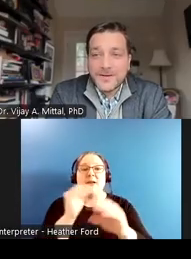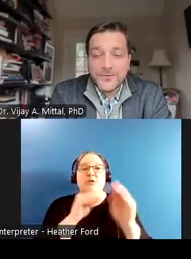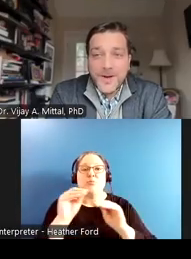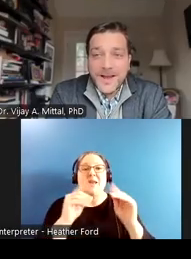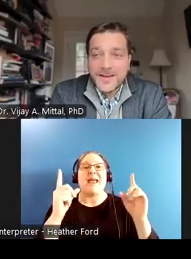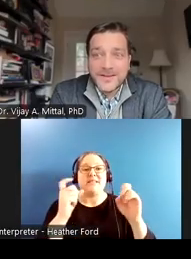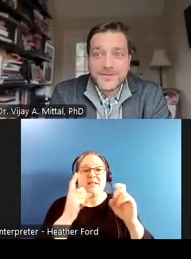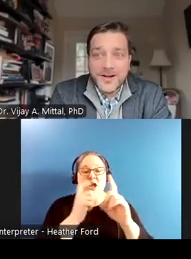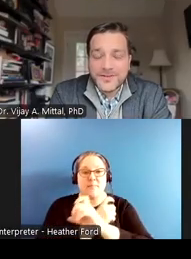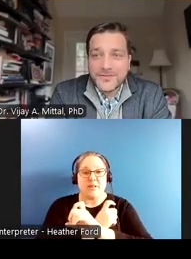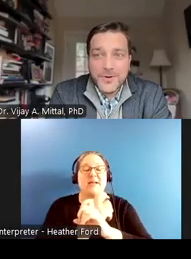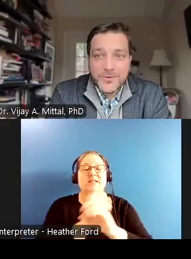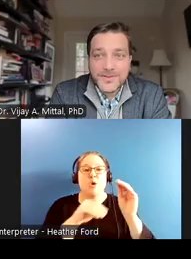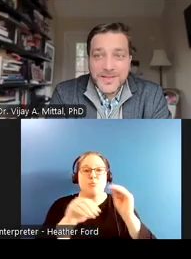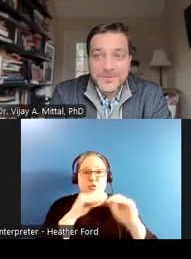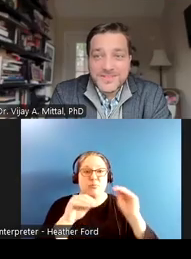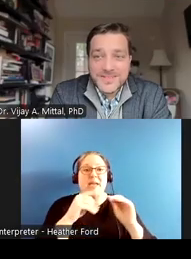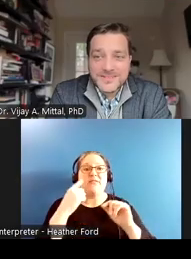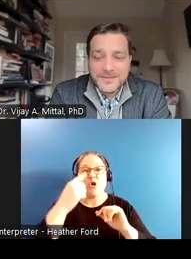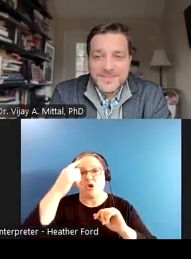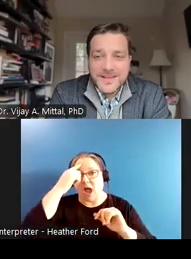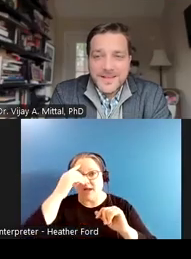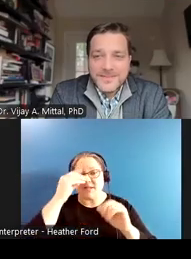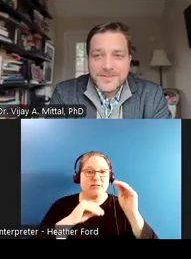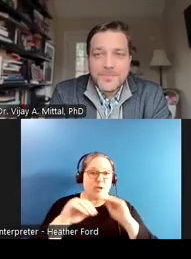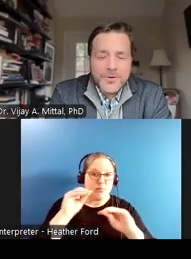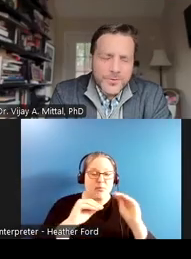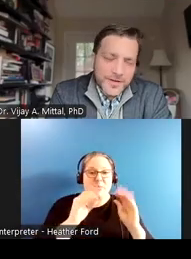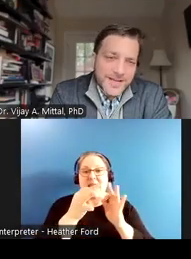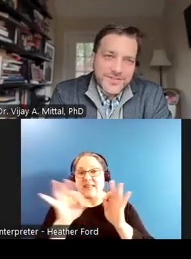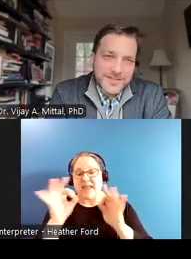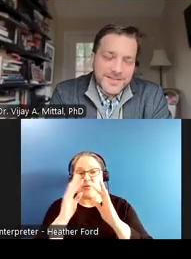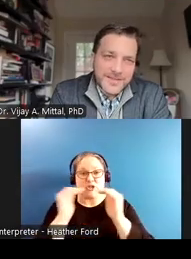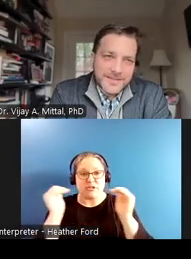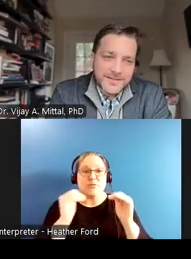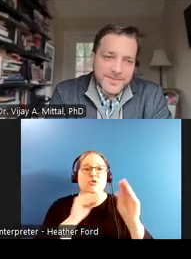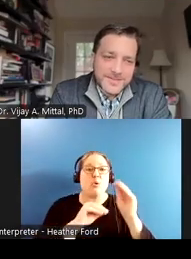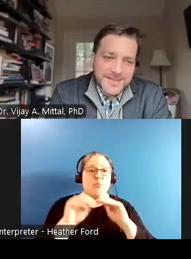a variety of cognitive motor and language systems. So, motor coordination is something that you can